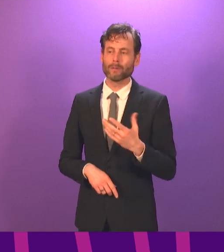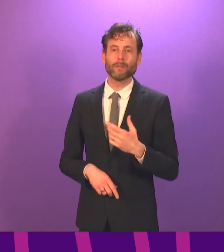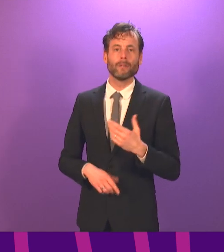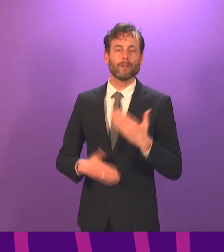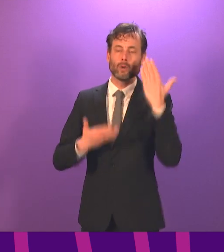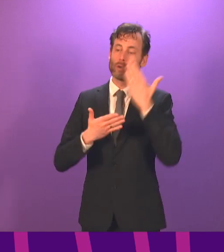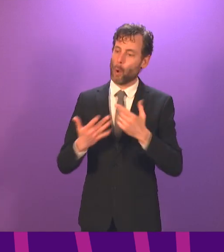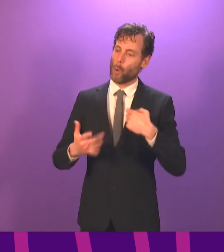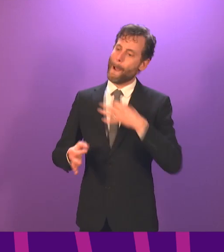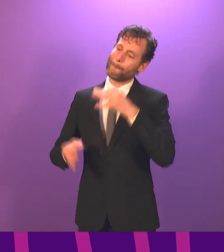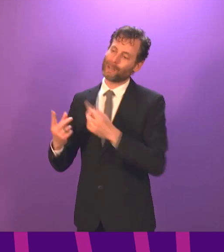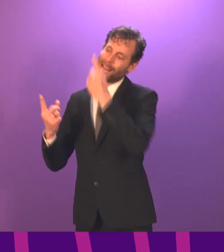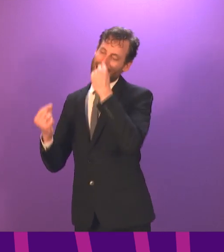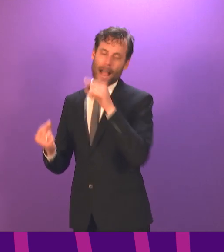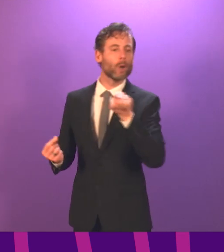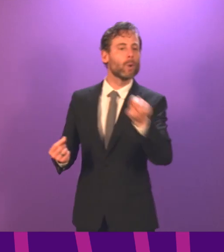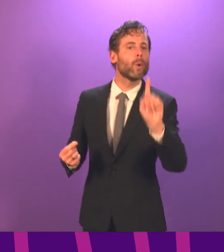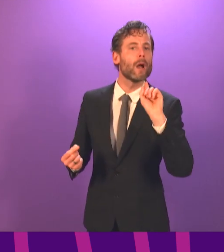Graeme Dey: I agree entirely with